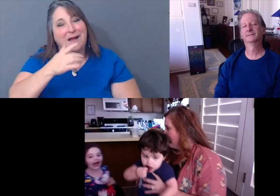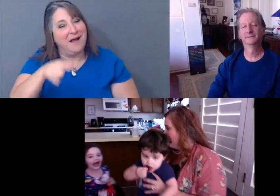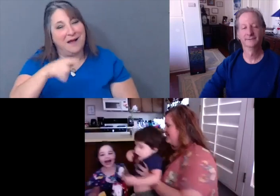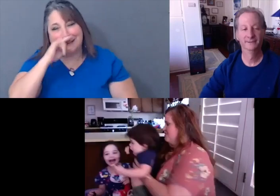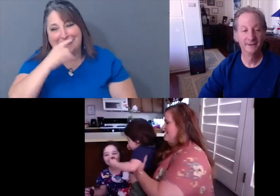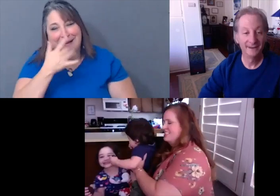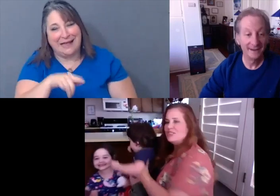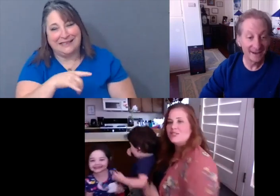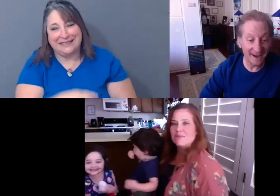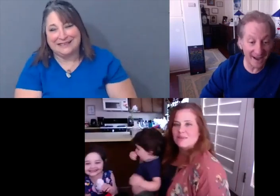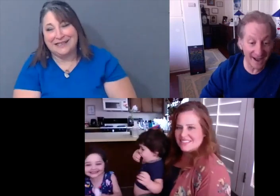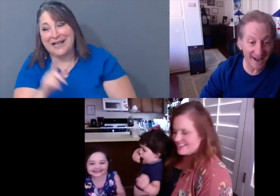Hi?